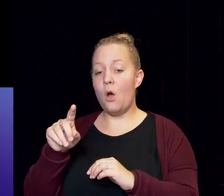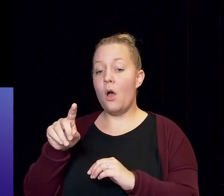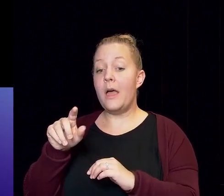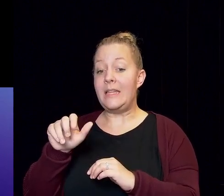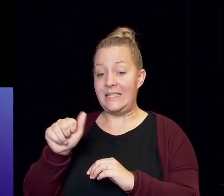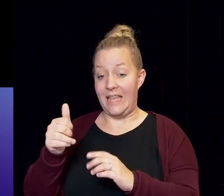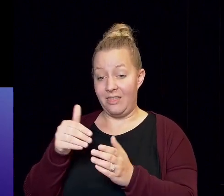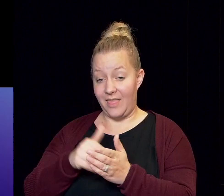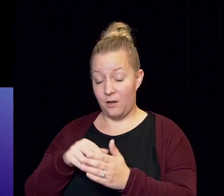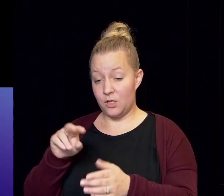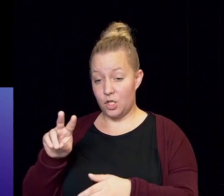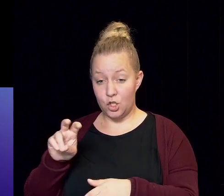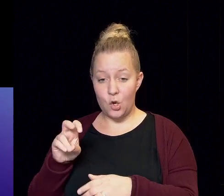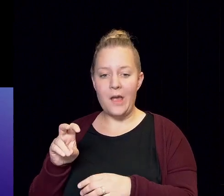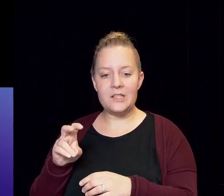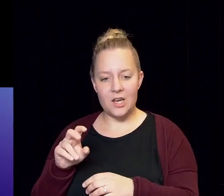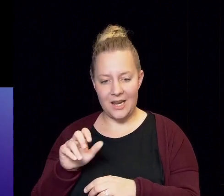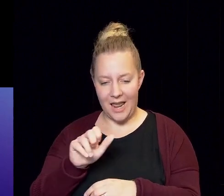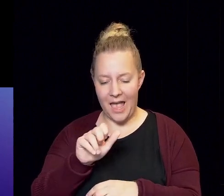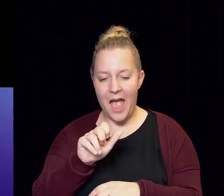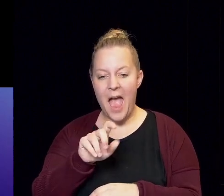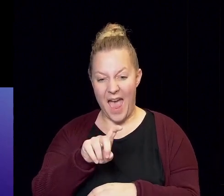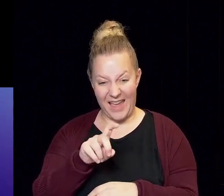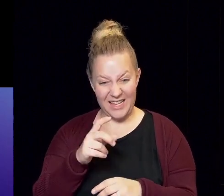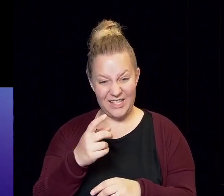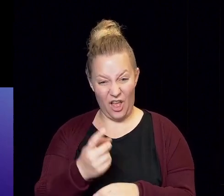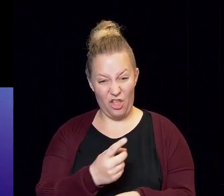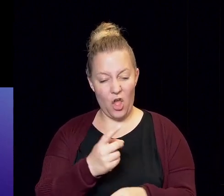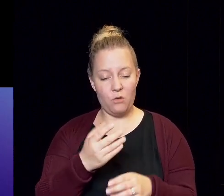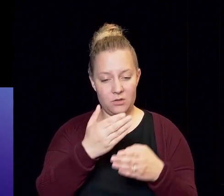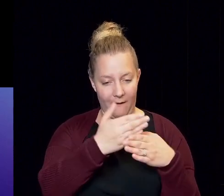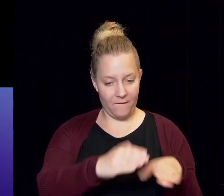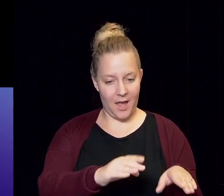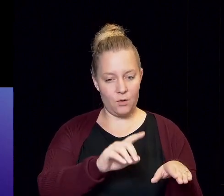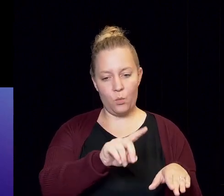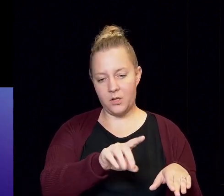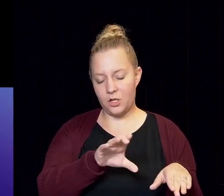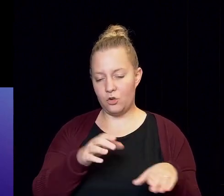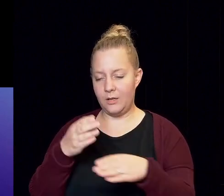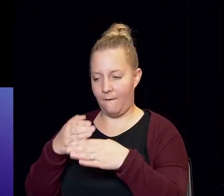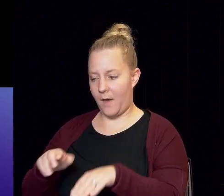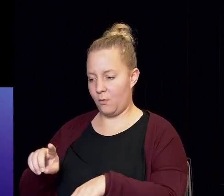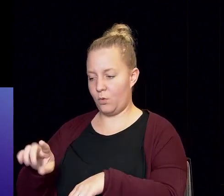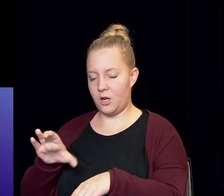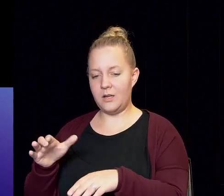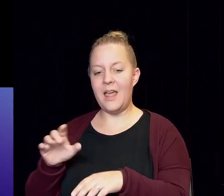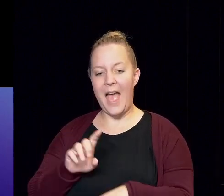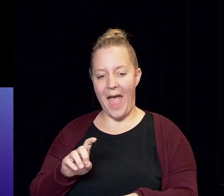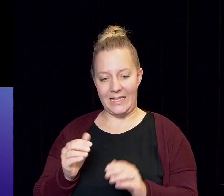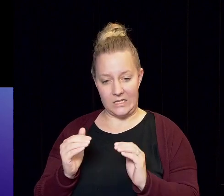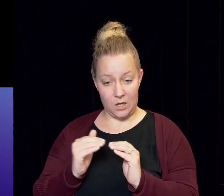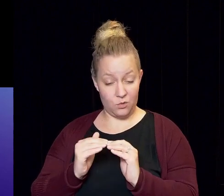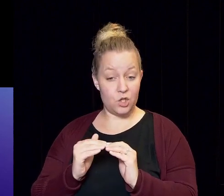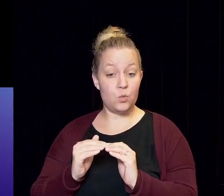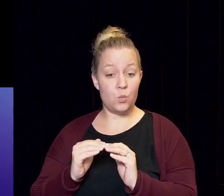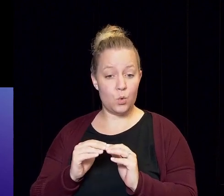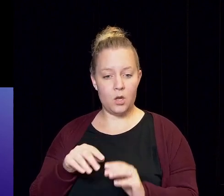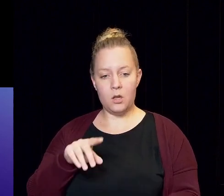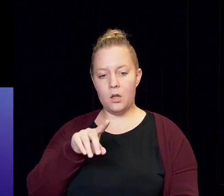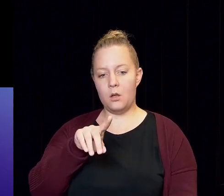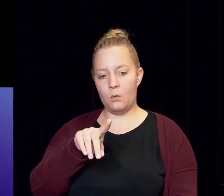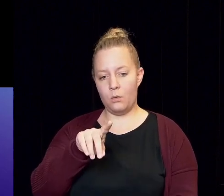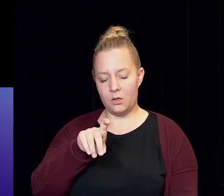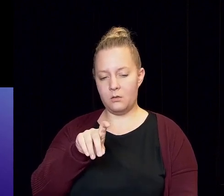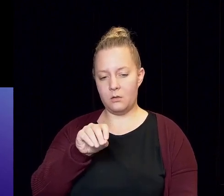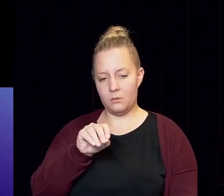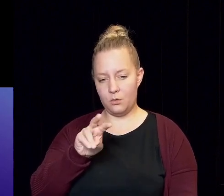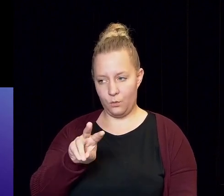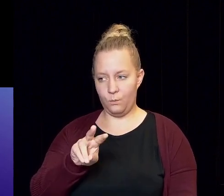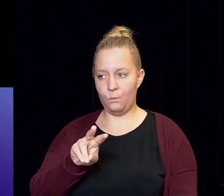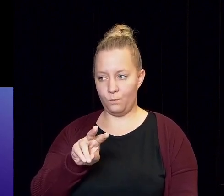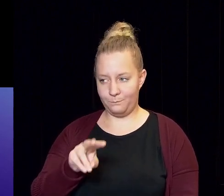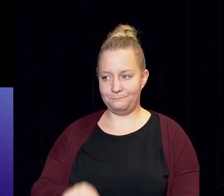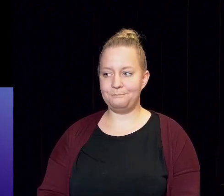And then to get x by itself, divide both sides by that 100. And we get x = 102